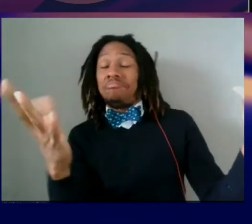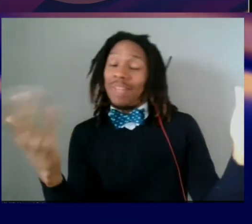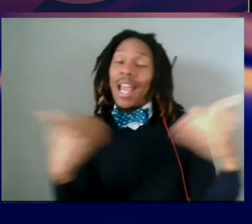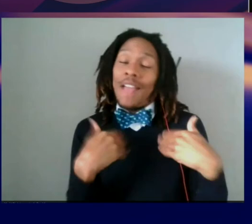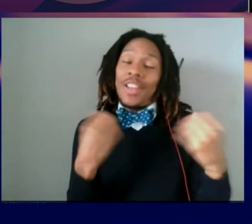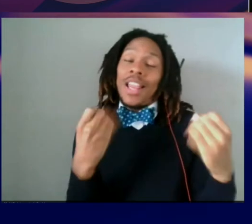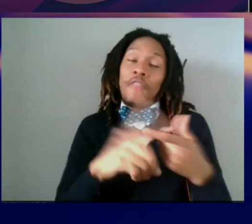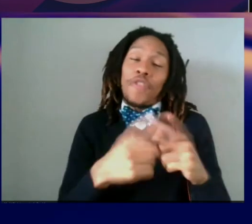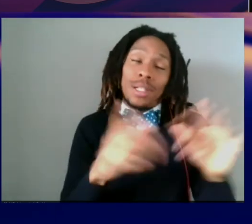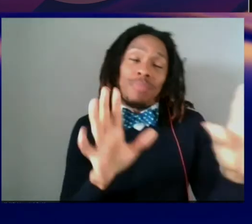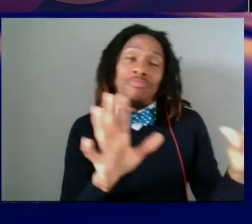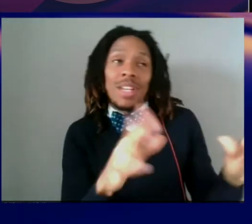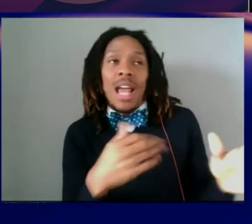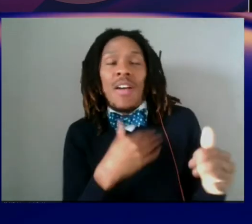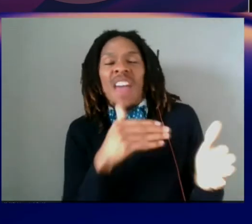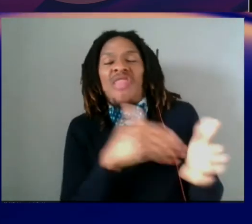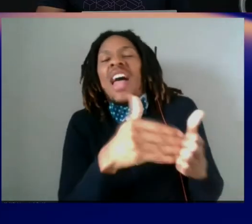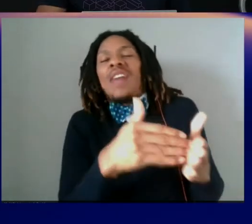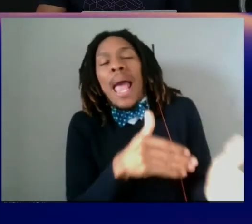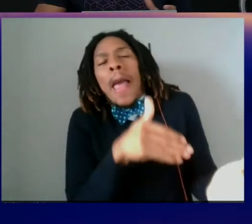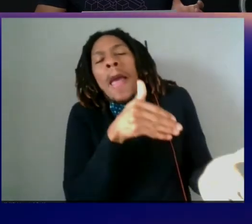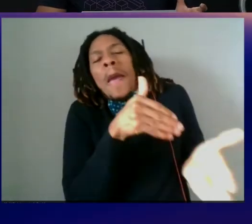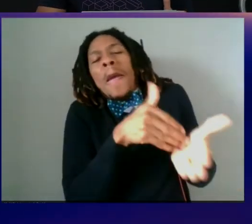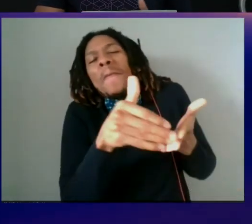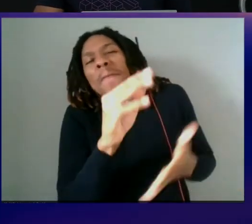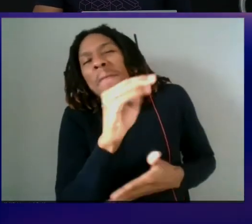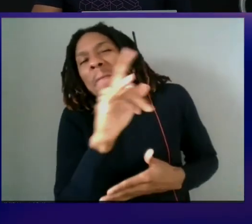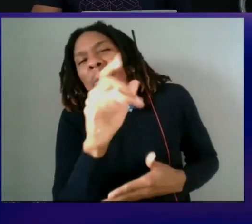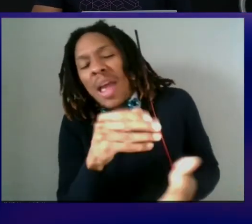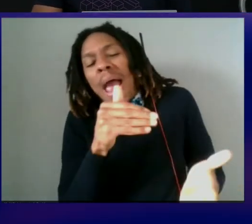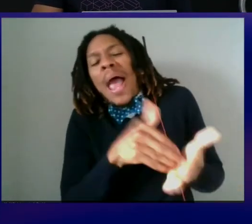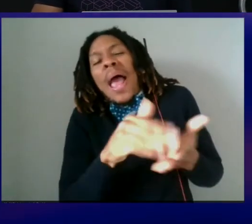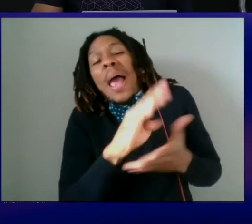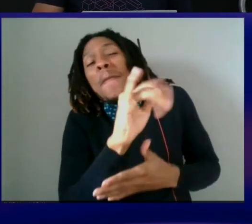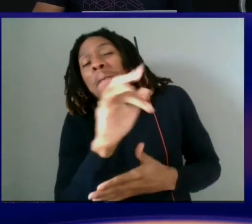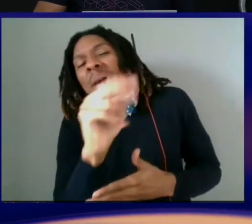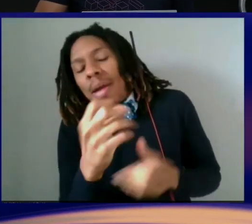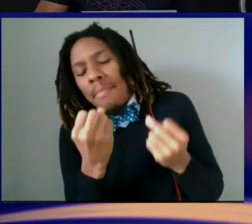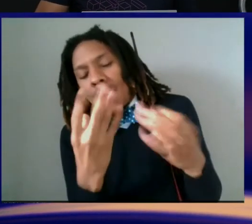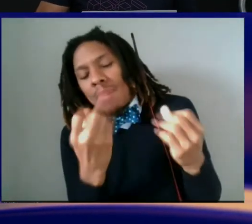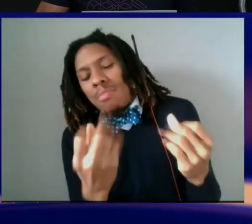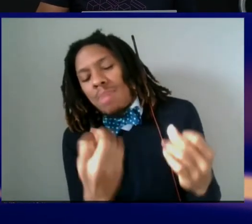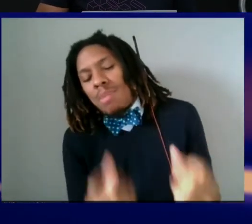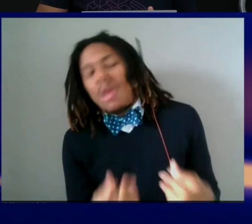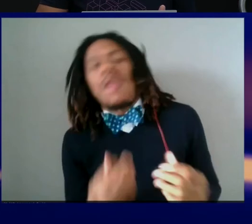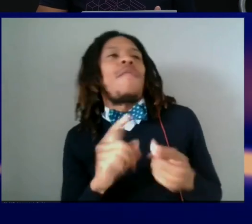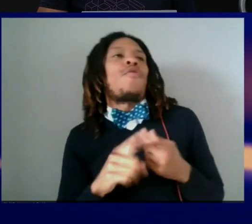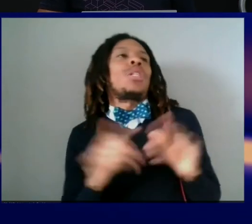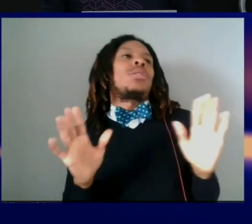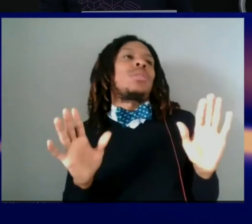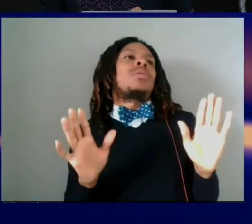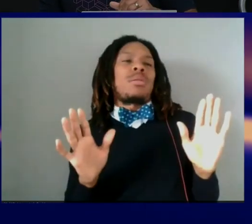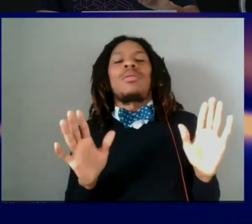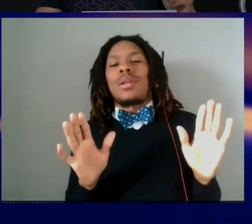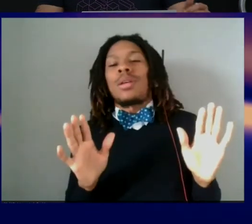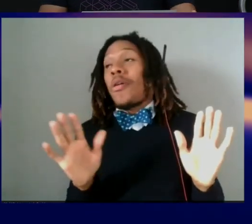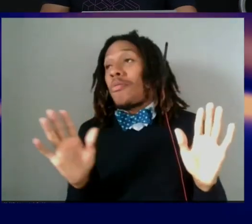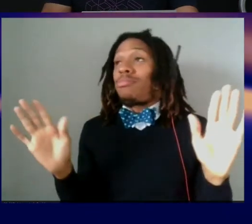Thousands, millions of friends. Billions of friends, many, many friends. So here we can see. (all chuckle) Wow. I feel lonelier by the moment.